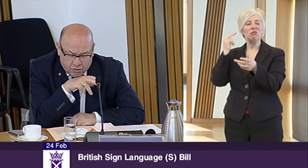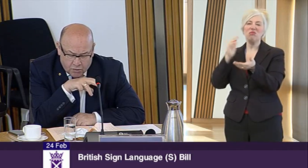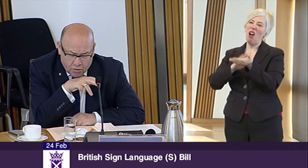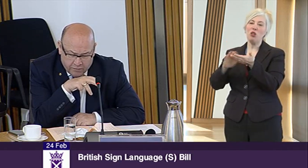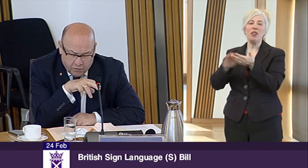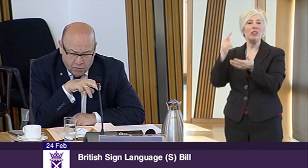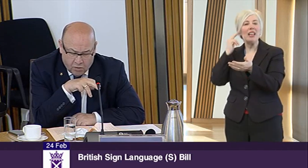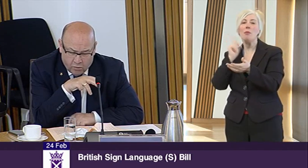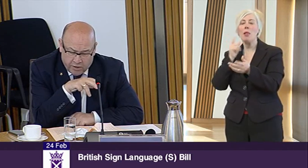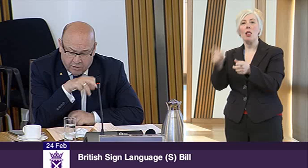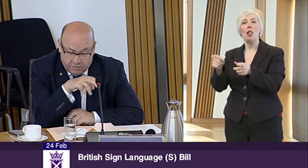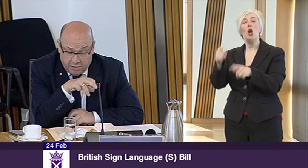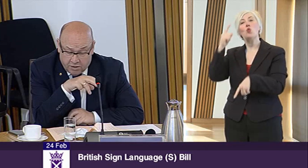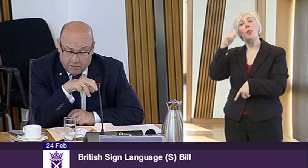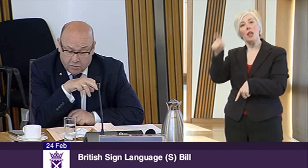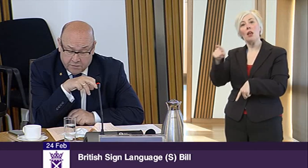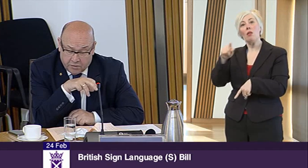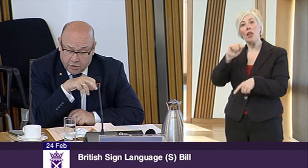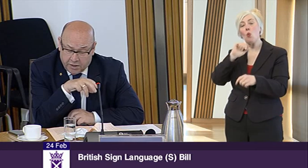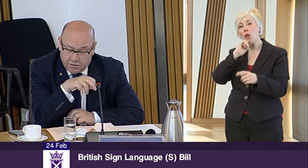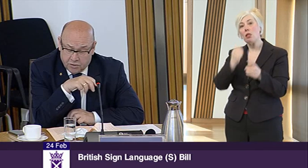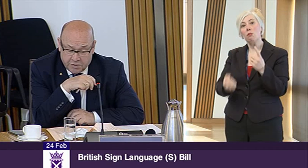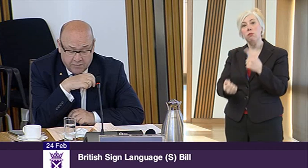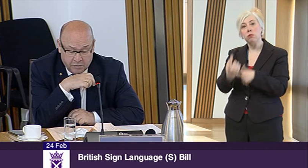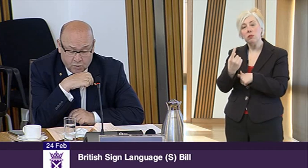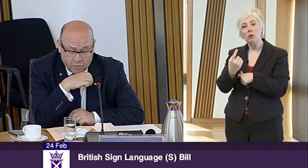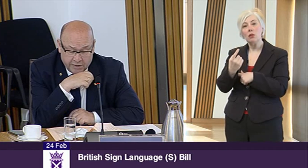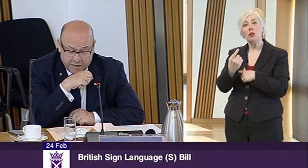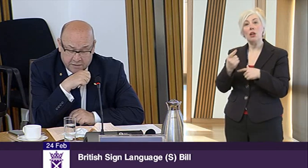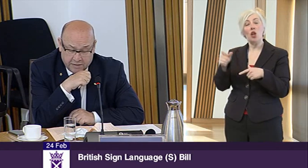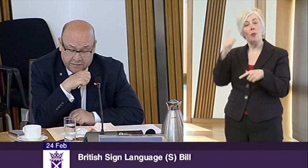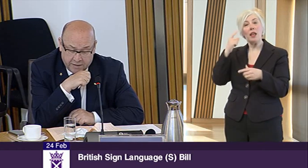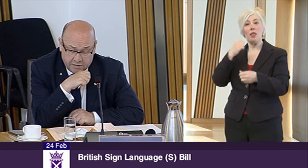needs. Do you have a view on whether the other forms of communication used by deaf people